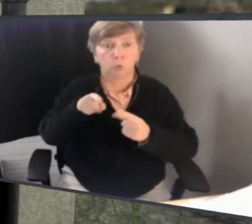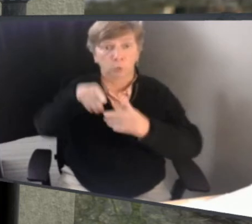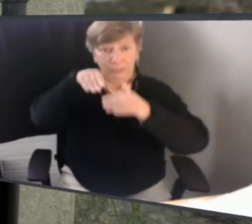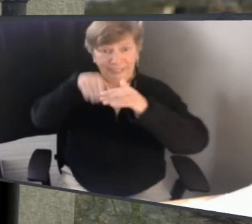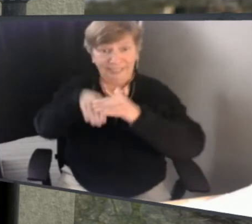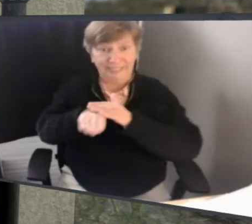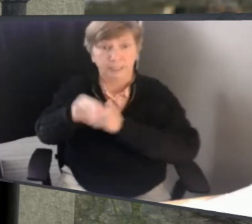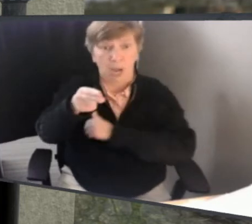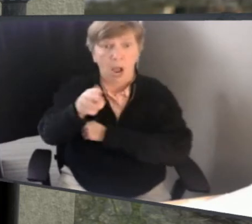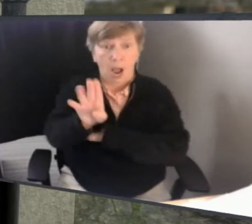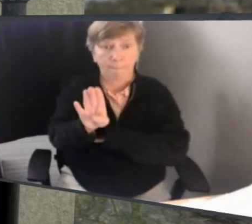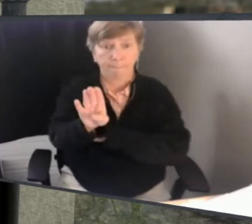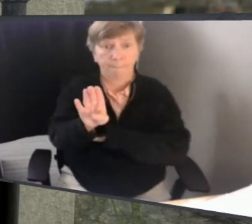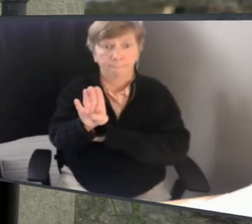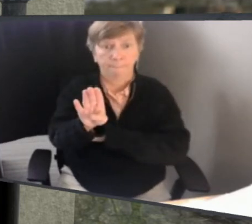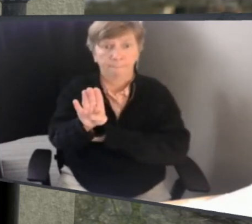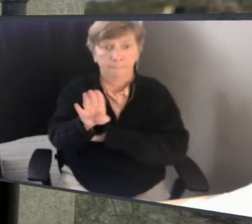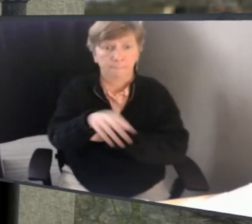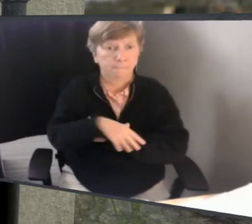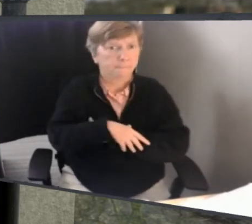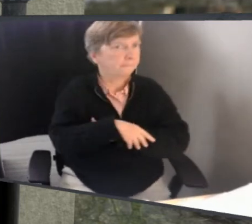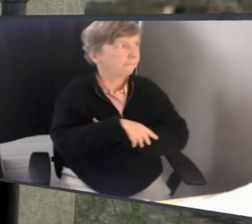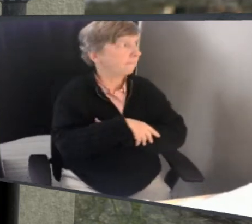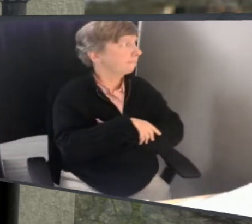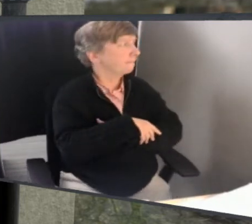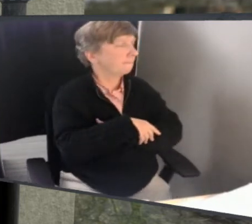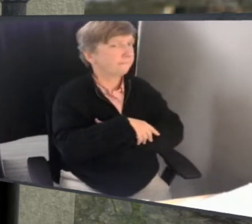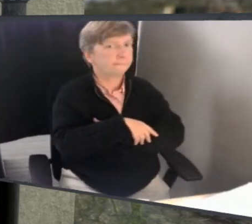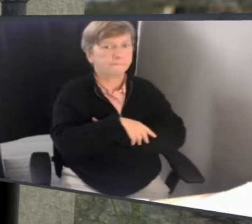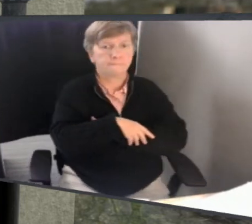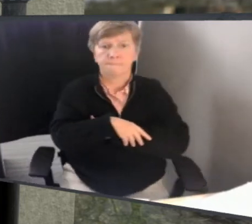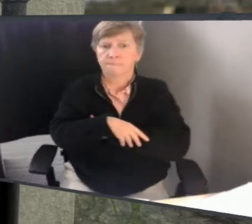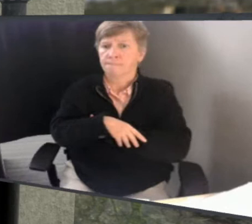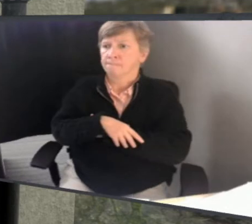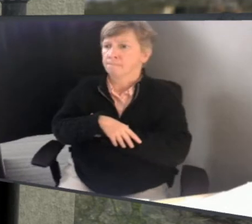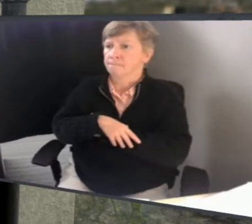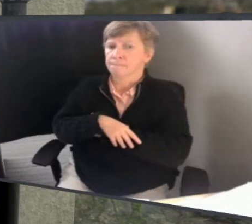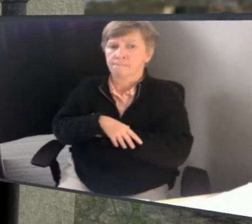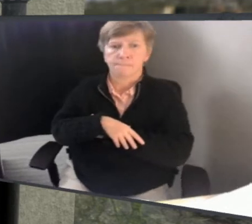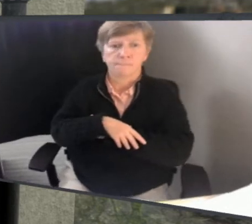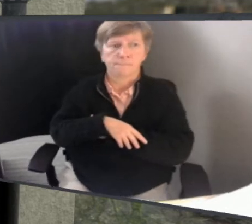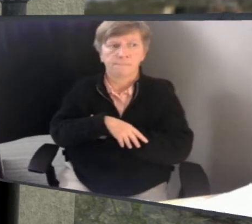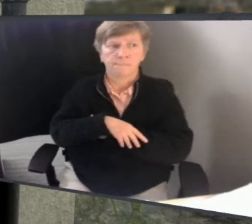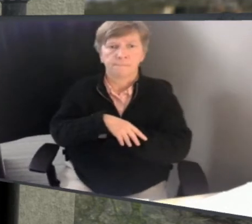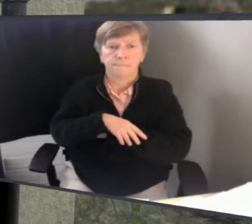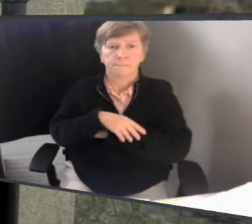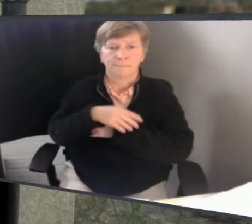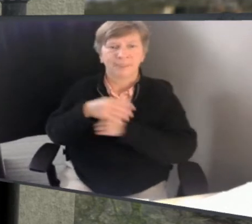Another thing that needs to be taken into consideration is when you enter hubs and you start